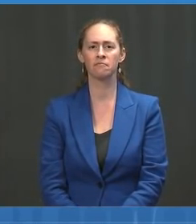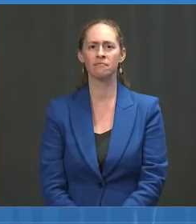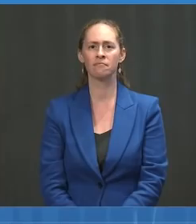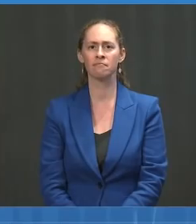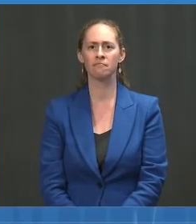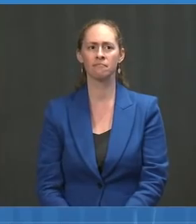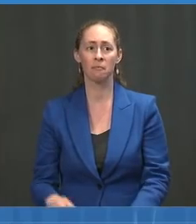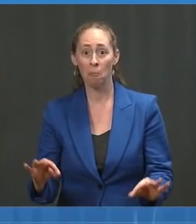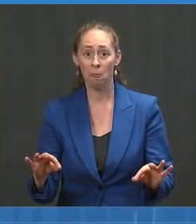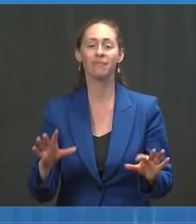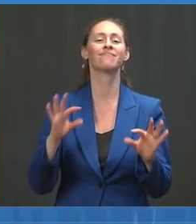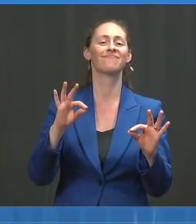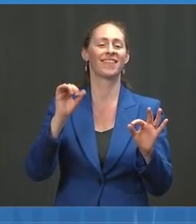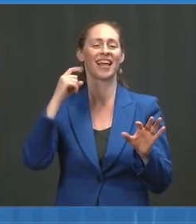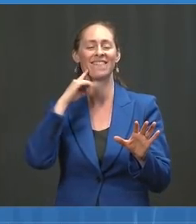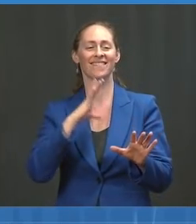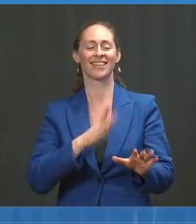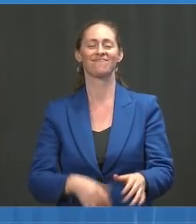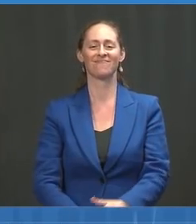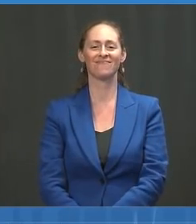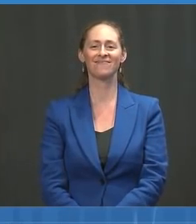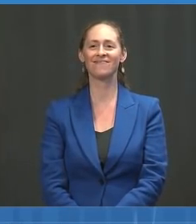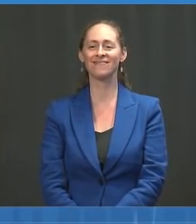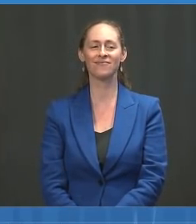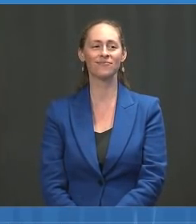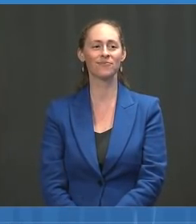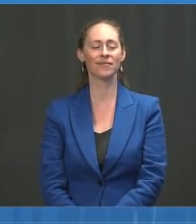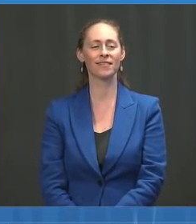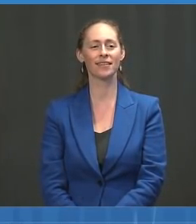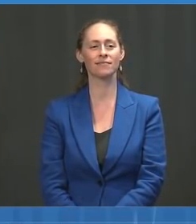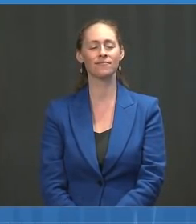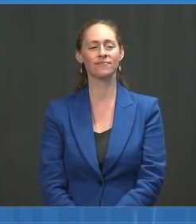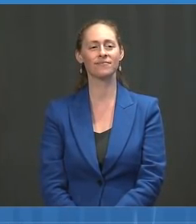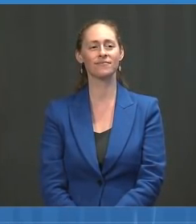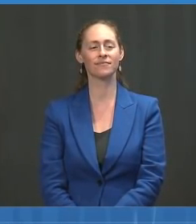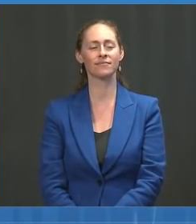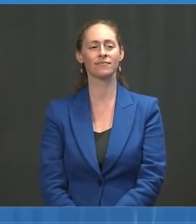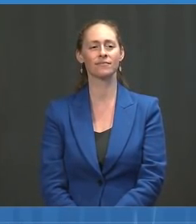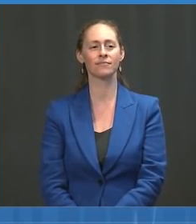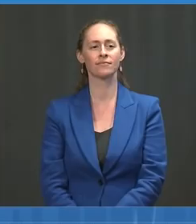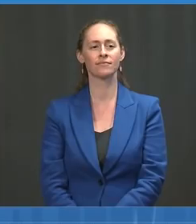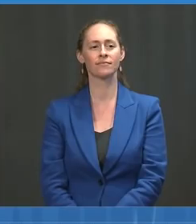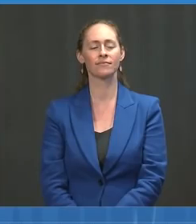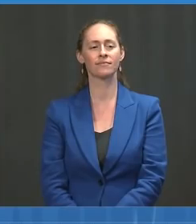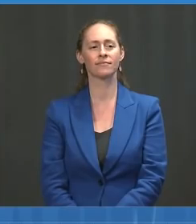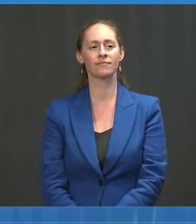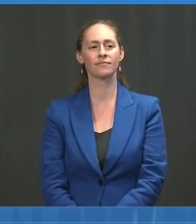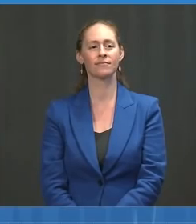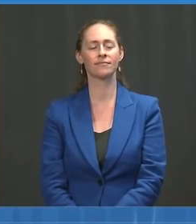Mr. Zients: Yes, we can. The Press: Great. Can you talk about -- I just came out with story yesterday